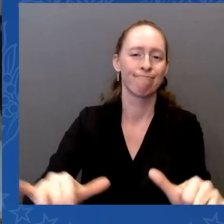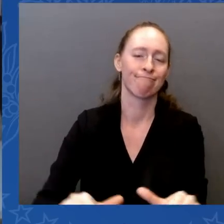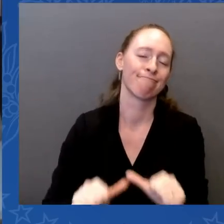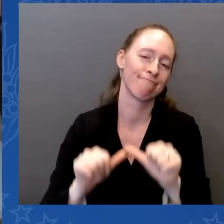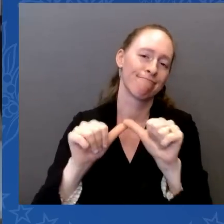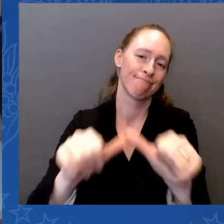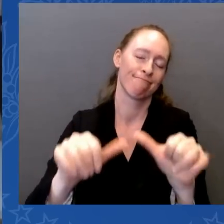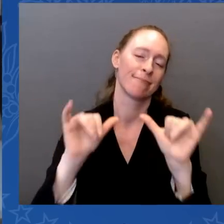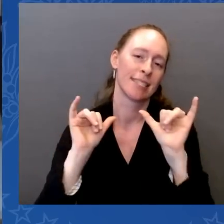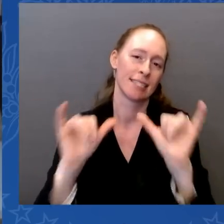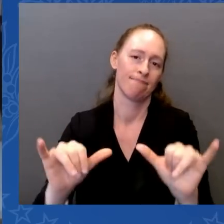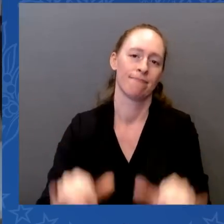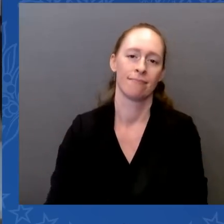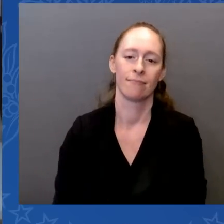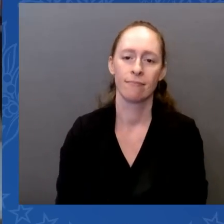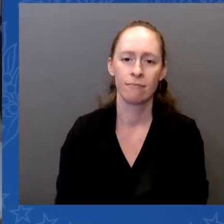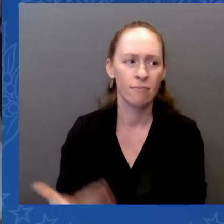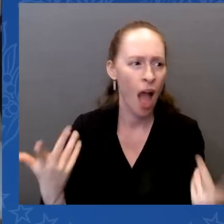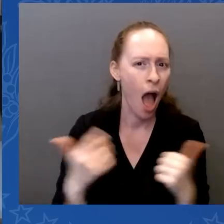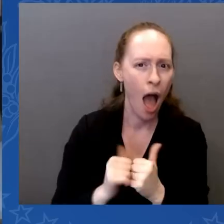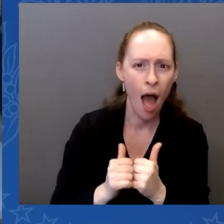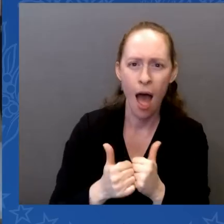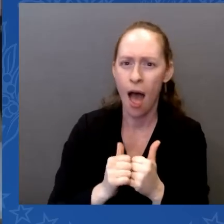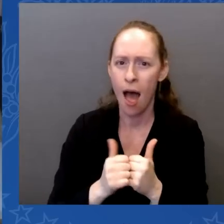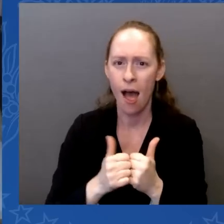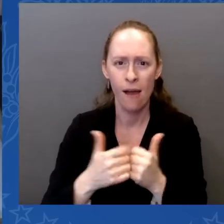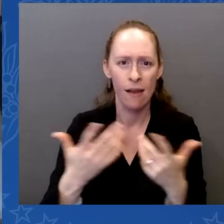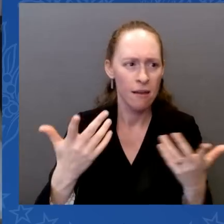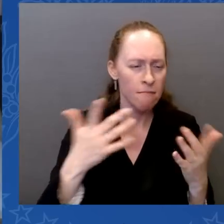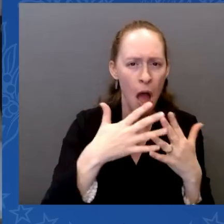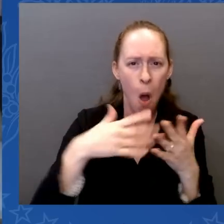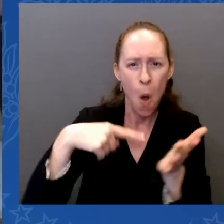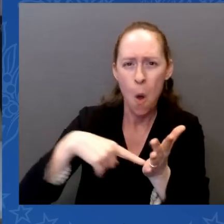You hear about us being "big spenders"? Well, they raised the debt by $2 trillion.